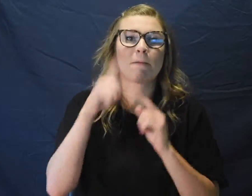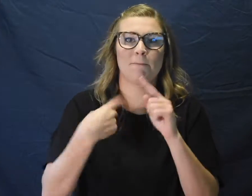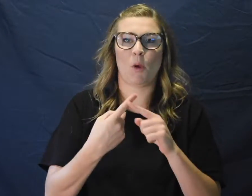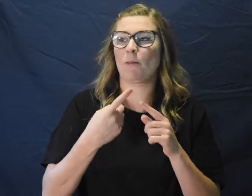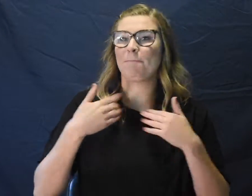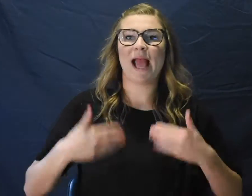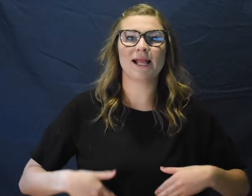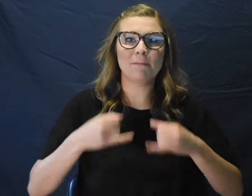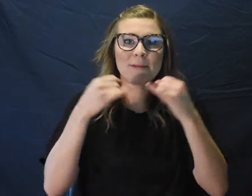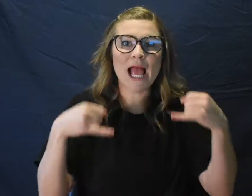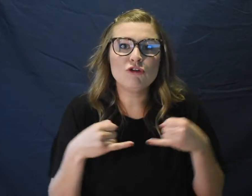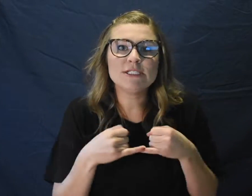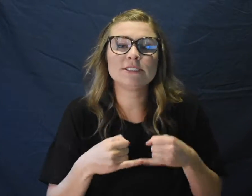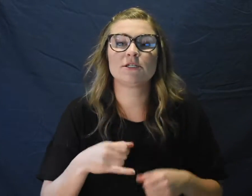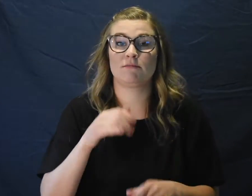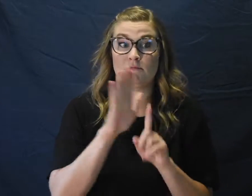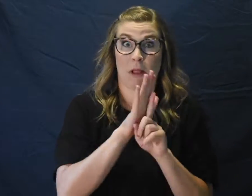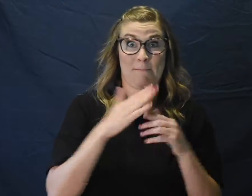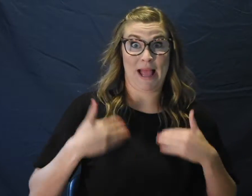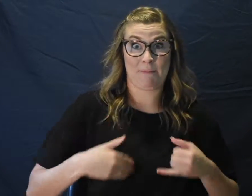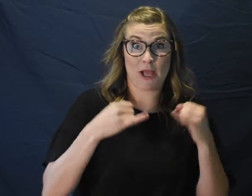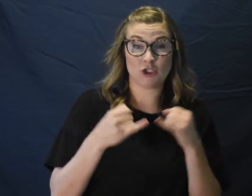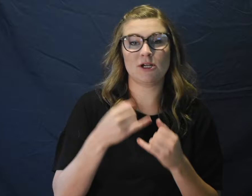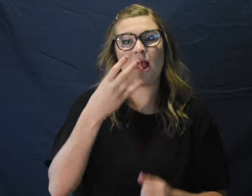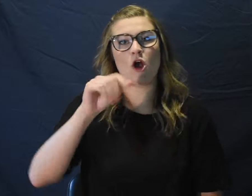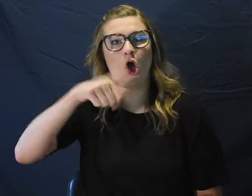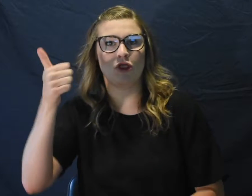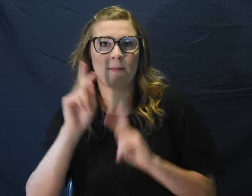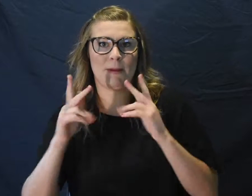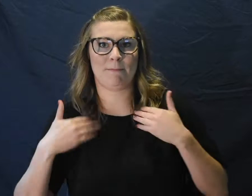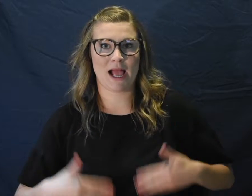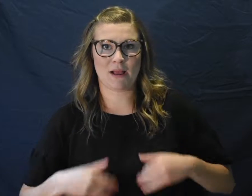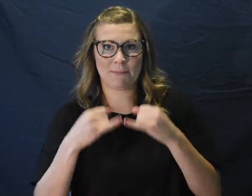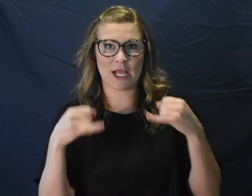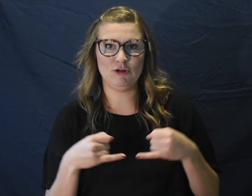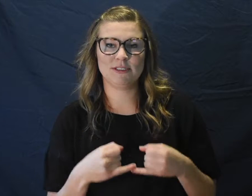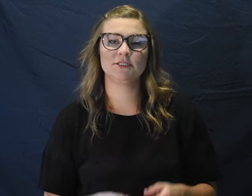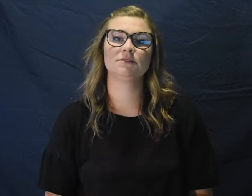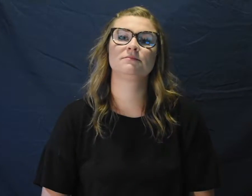better understanding about body boundaries, for their own body boundaries as well as other peoples body boundaries.